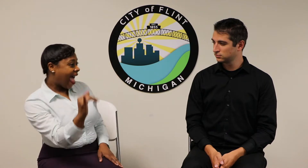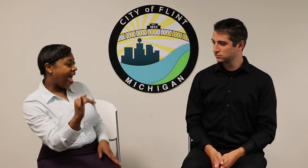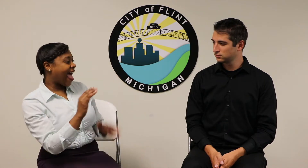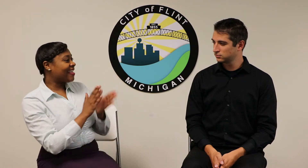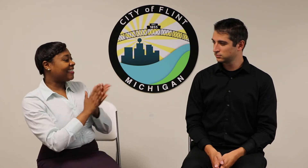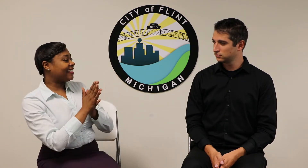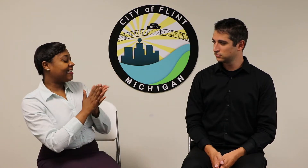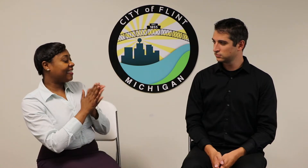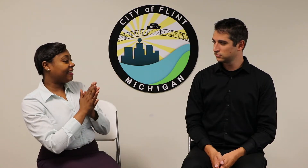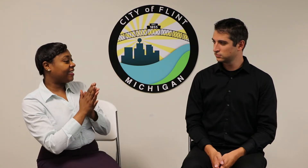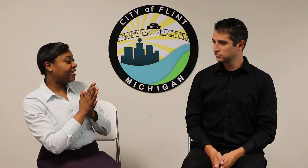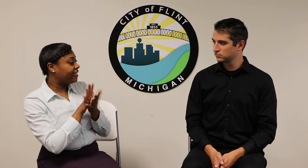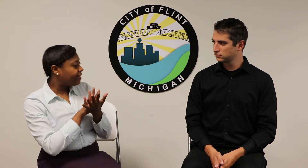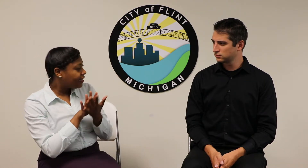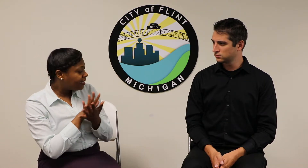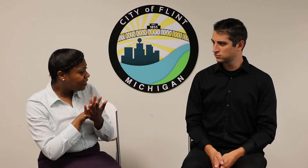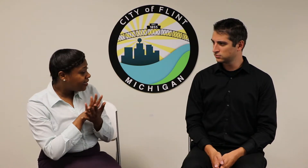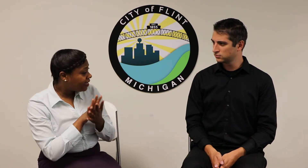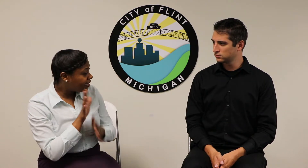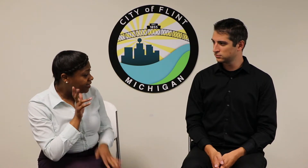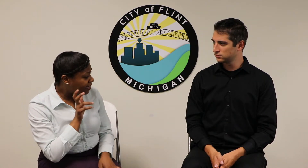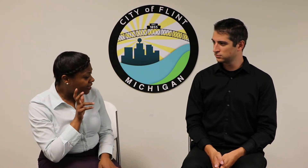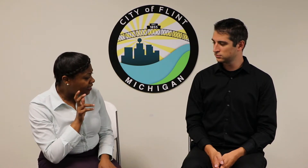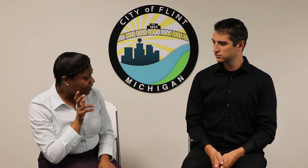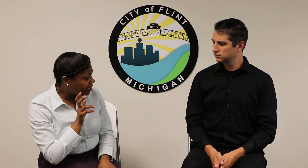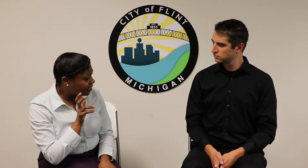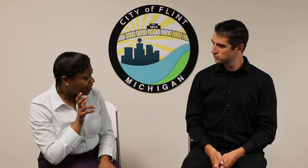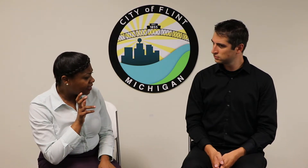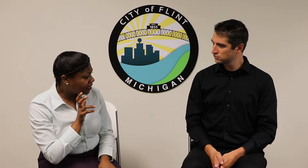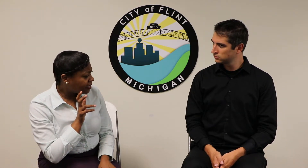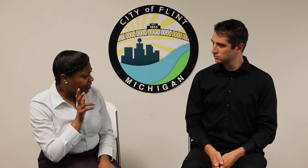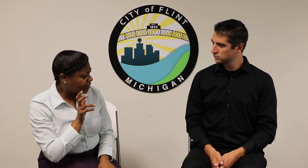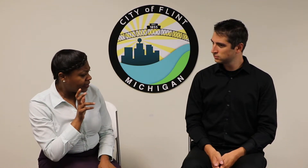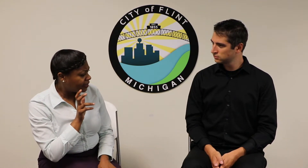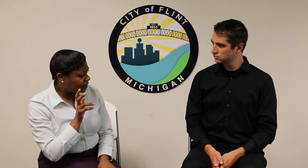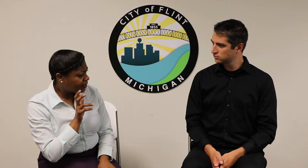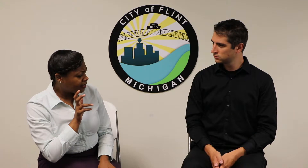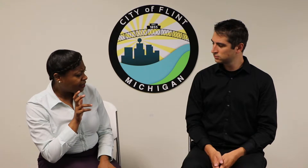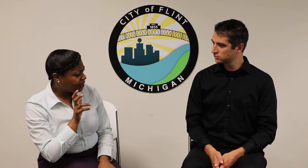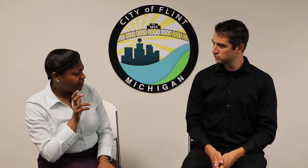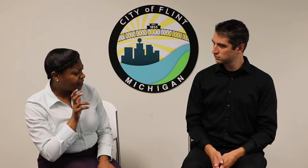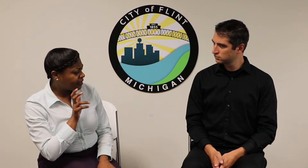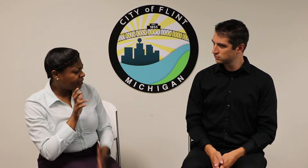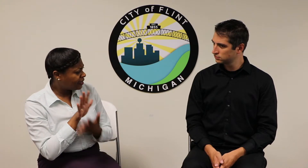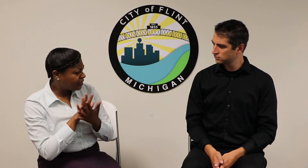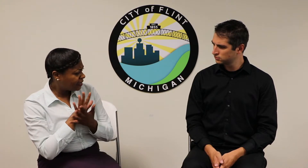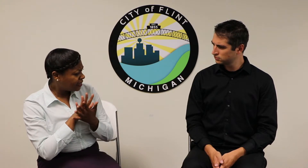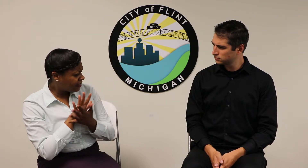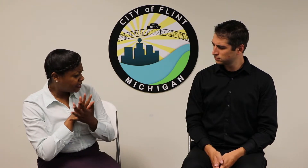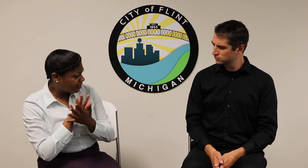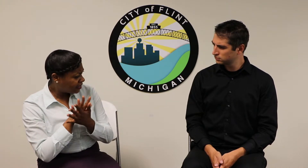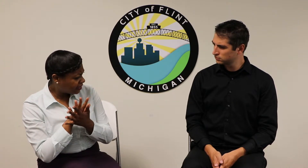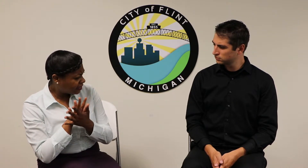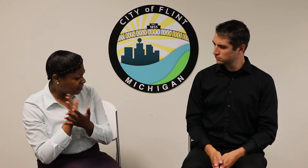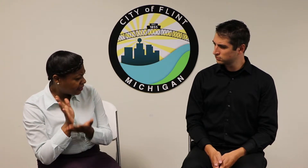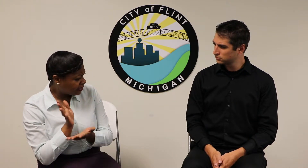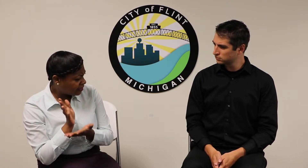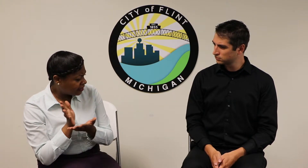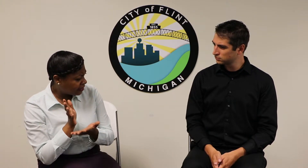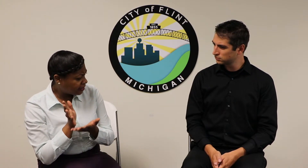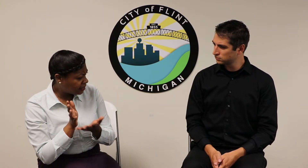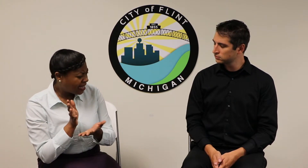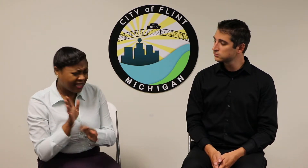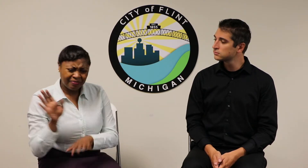Hi. (rest of call unintelligible)